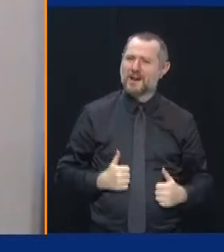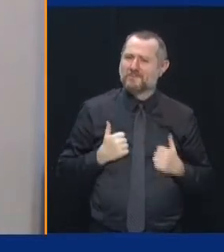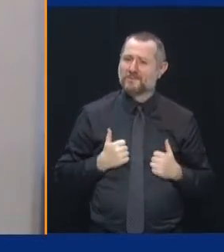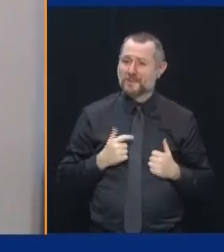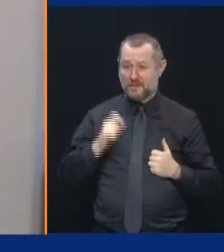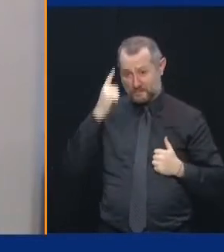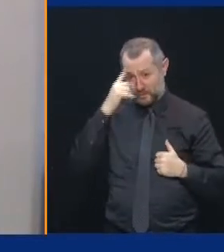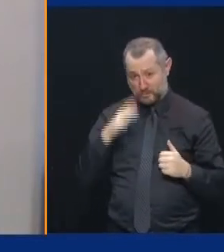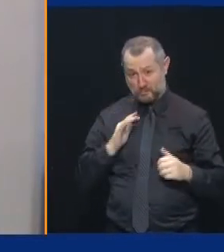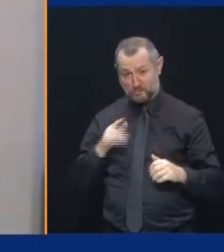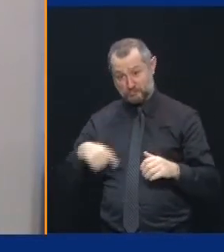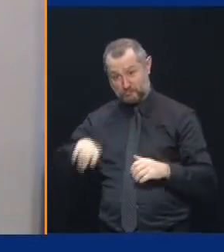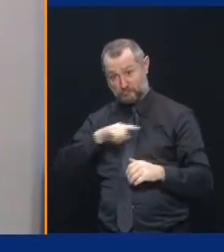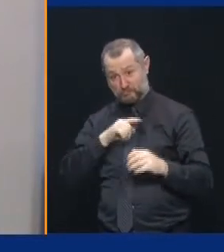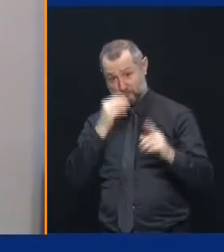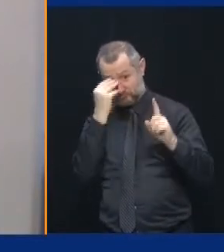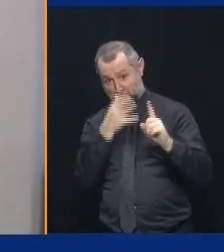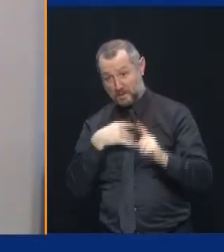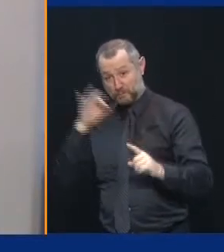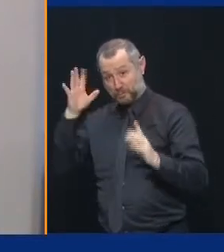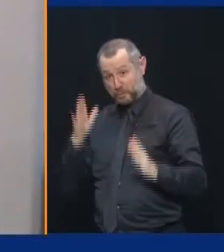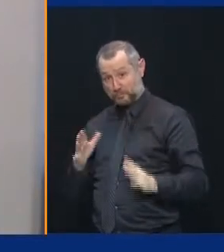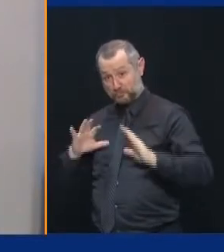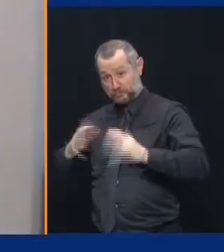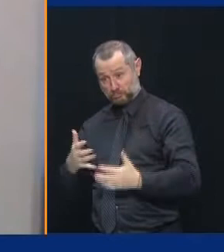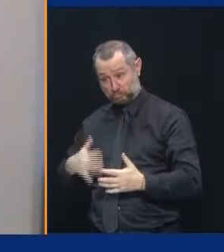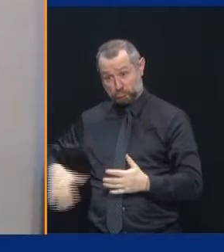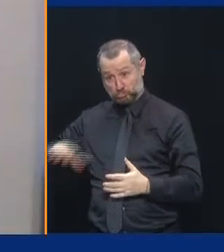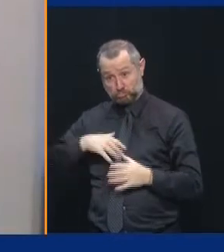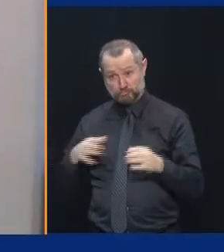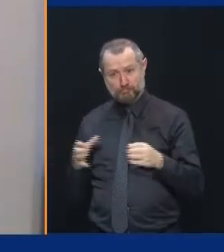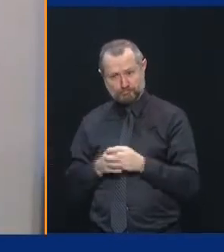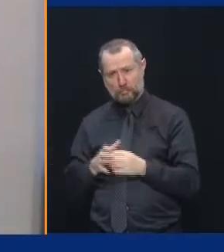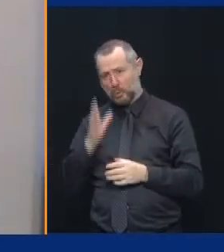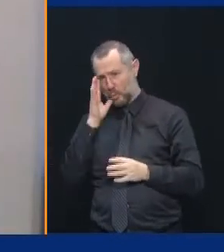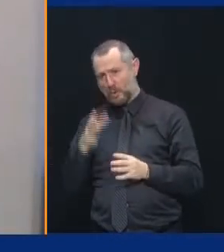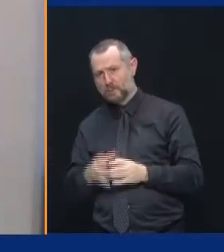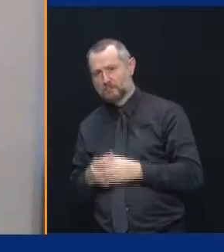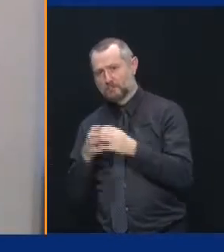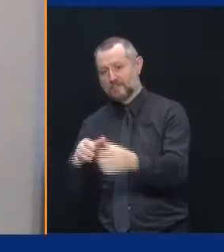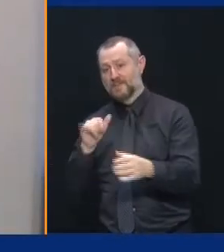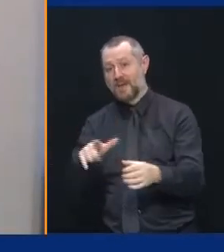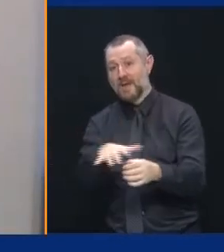FIGHTING FOR OUR LIVES AND WE'RE GOVERNOR, I'VE SAID AND I'VE GOT